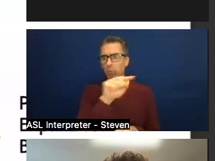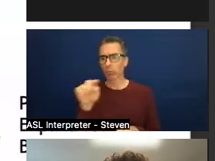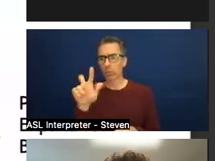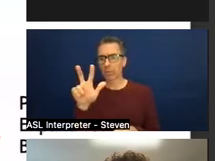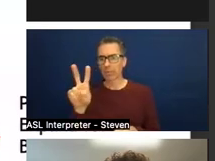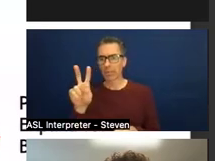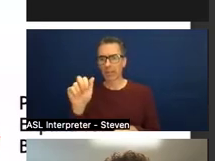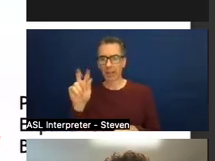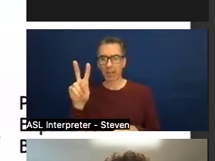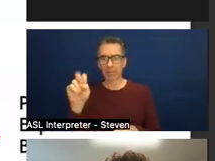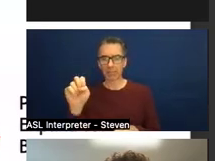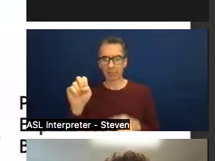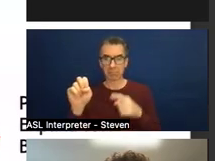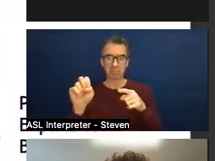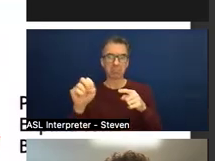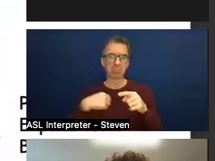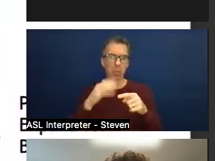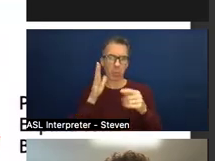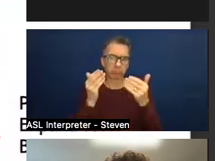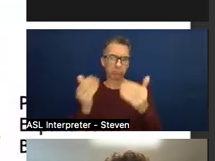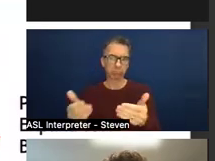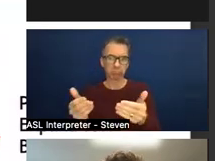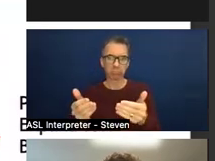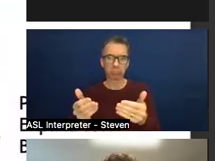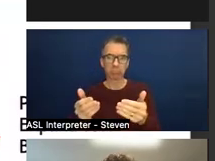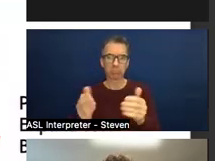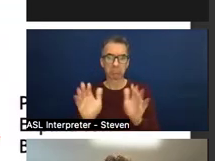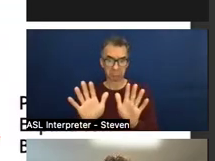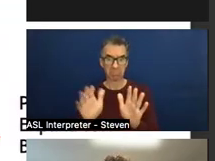So we are moving forward with that. So other than that, no changes